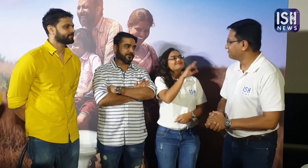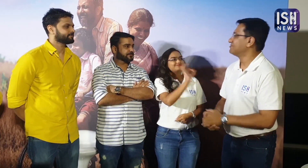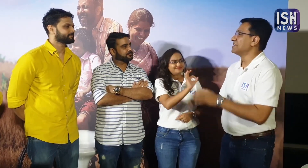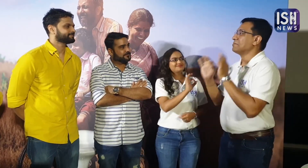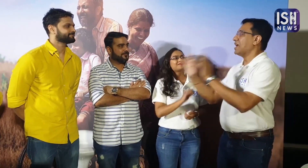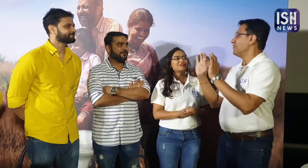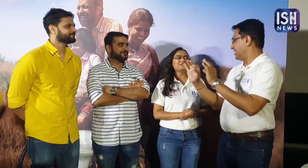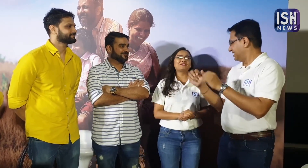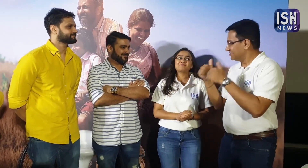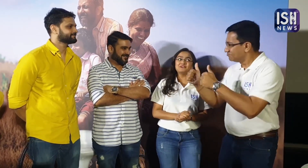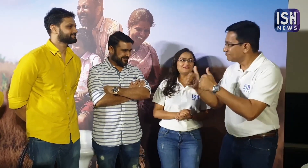Perfect!